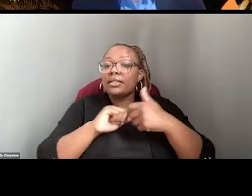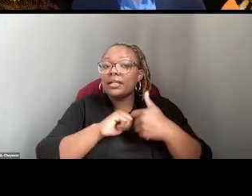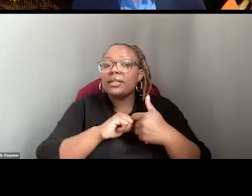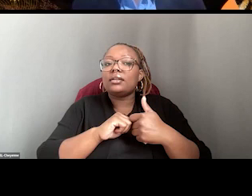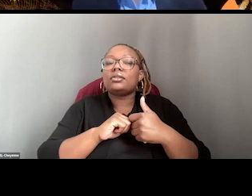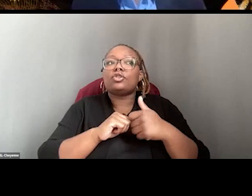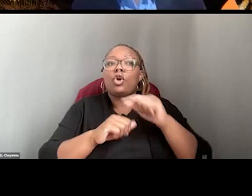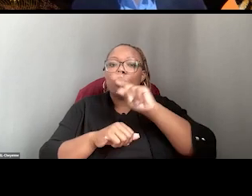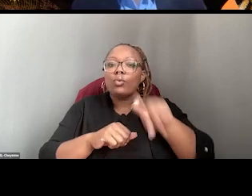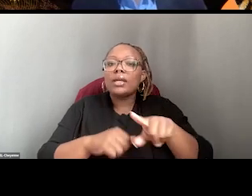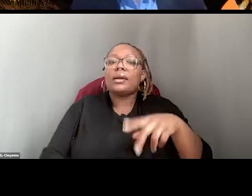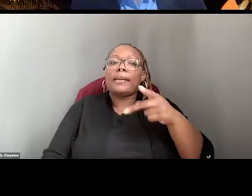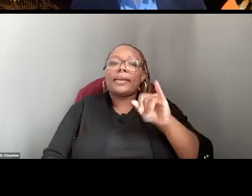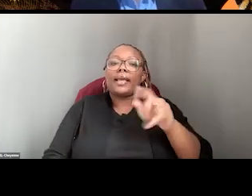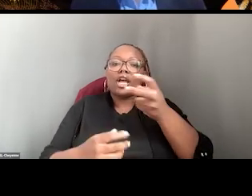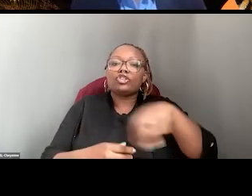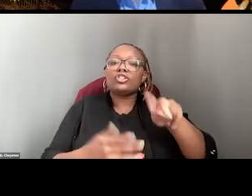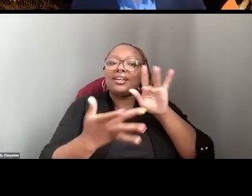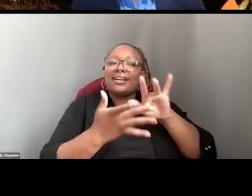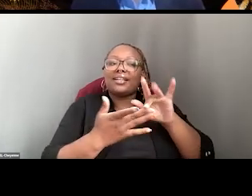and -- or your program officer, again, as soon as possible.